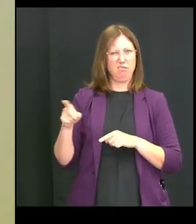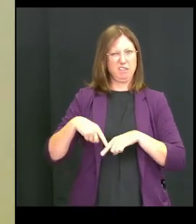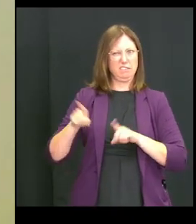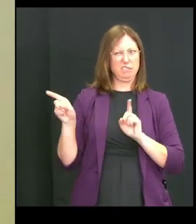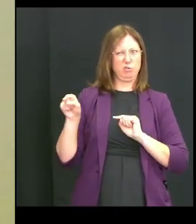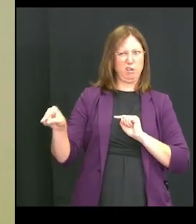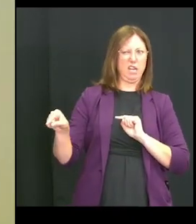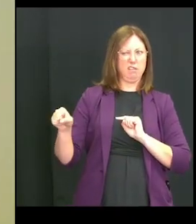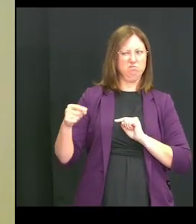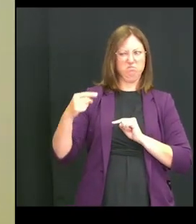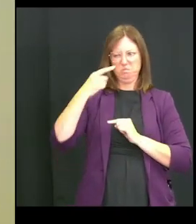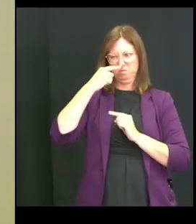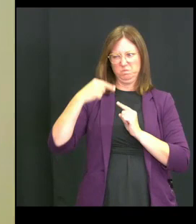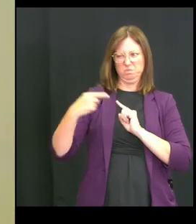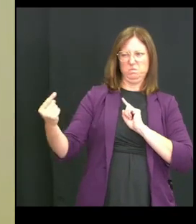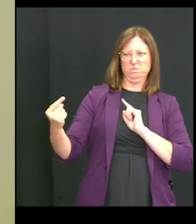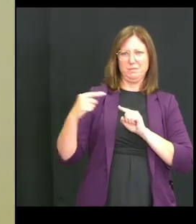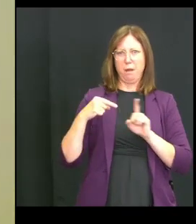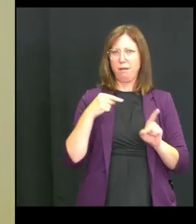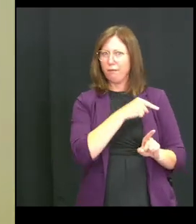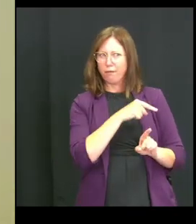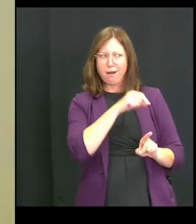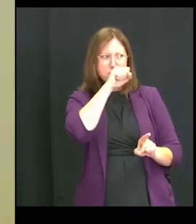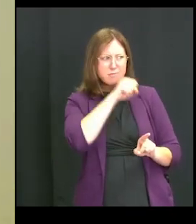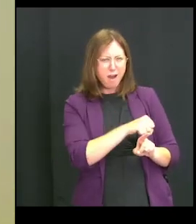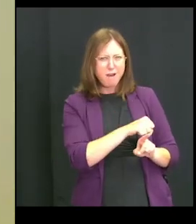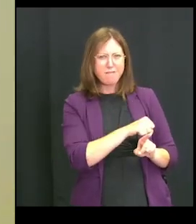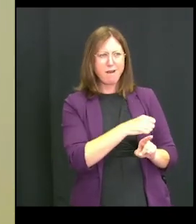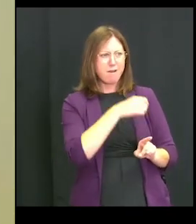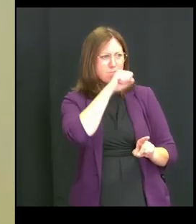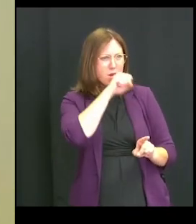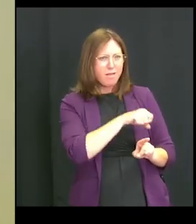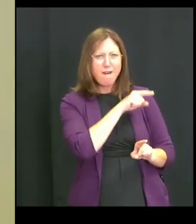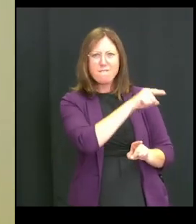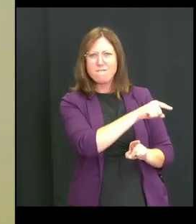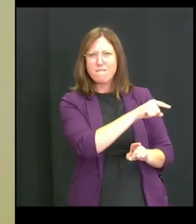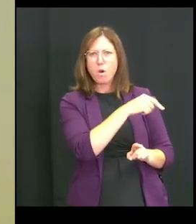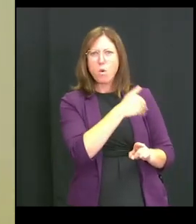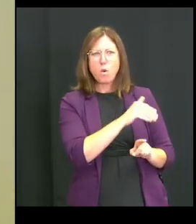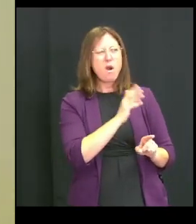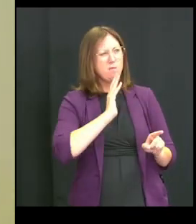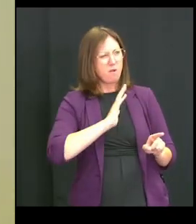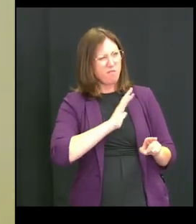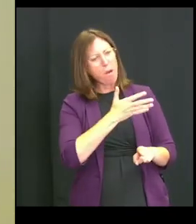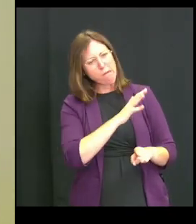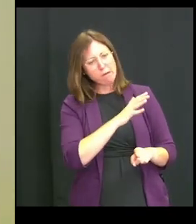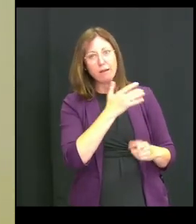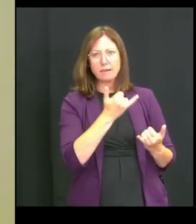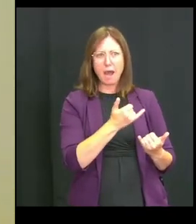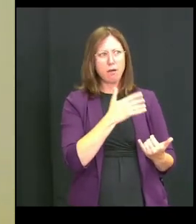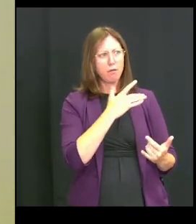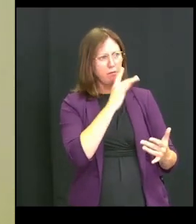the party they like best, they like better than they used to because, maybe you're a Conservative